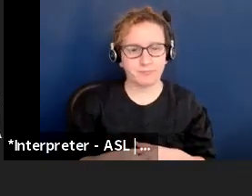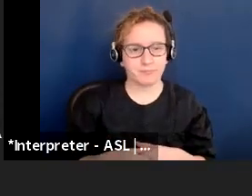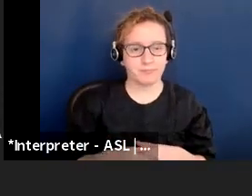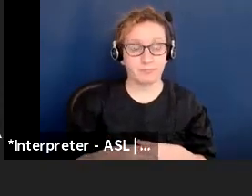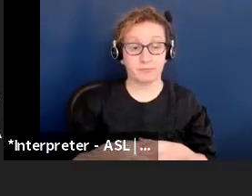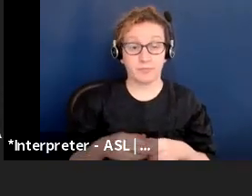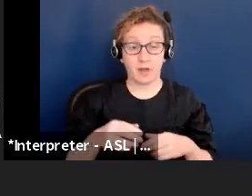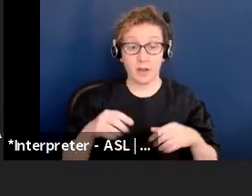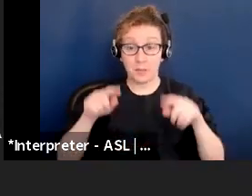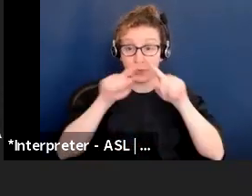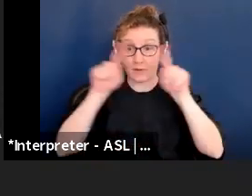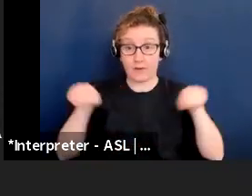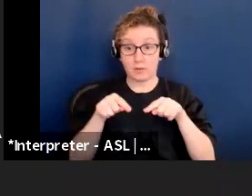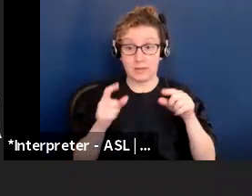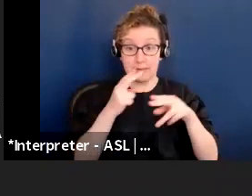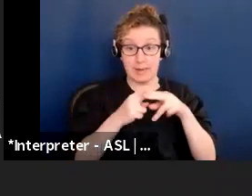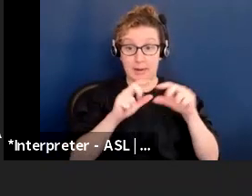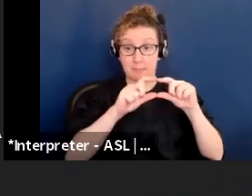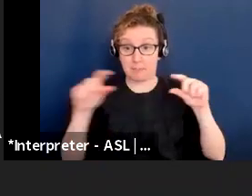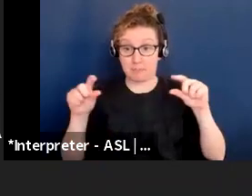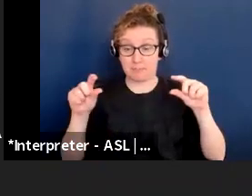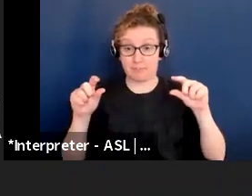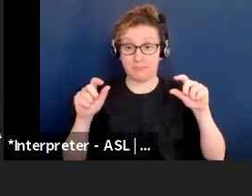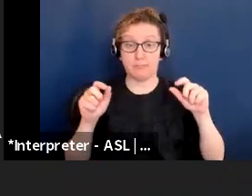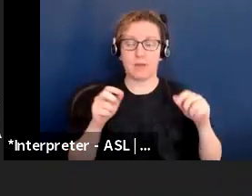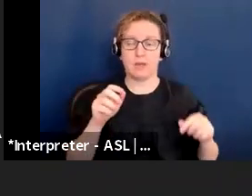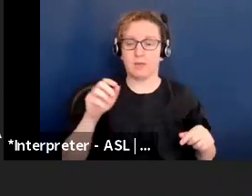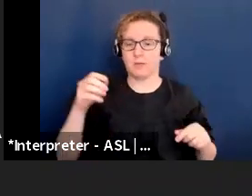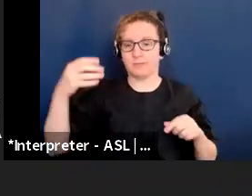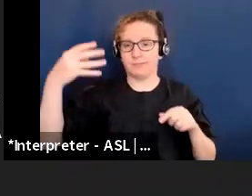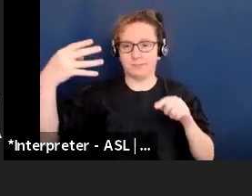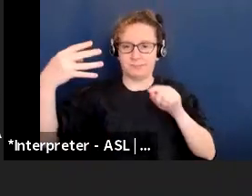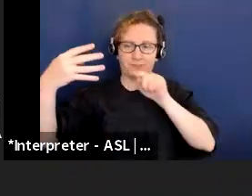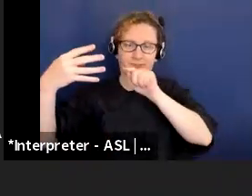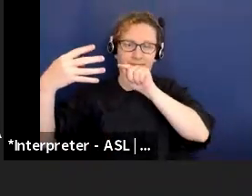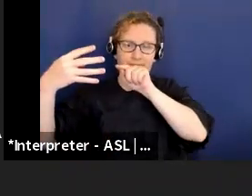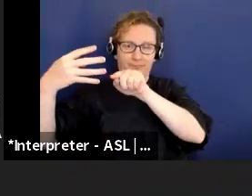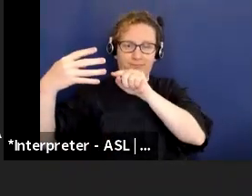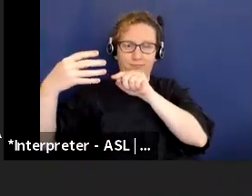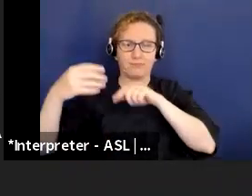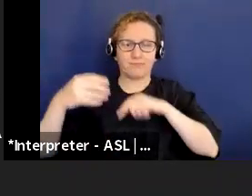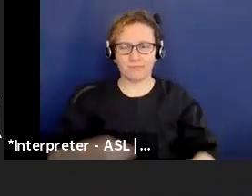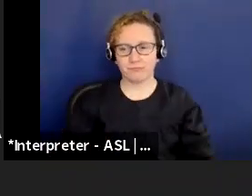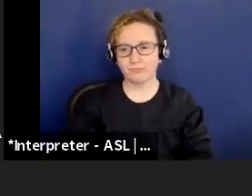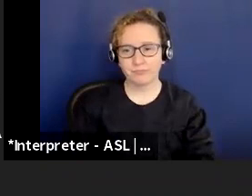whose video is turned off, and select the three dots or more in the top right corner